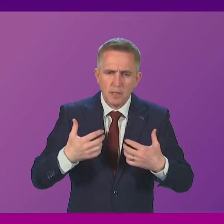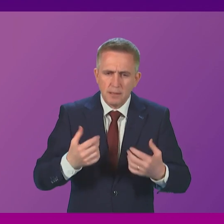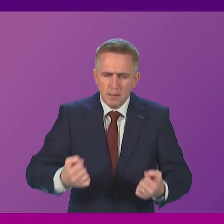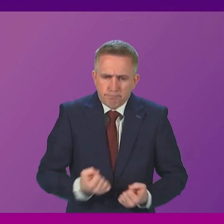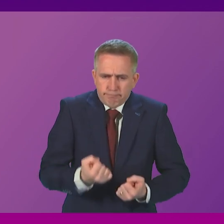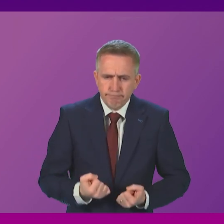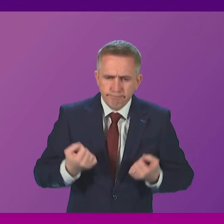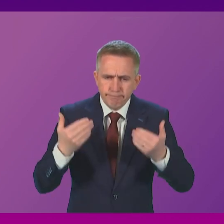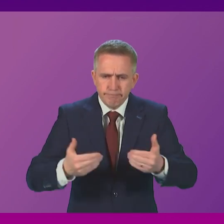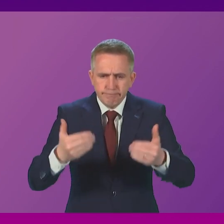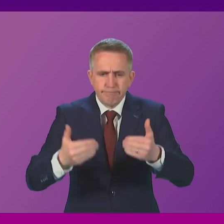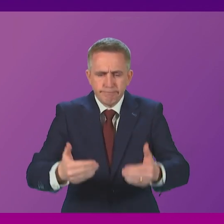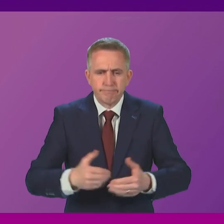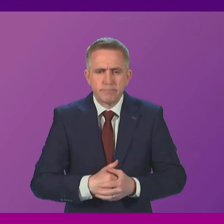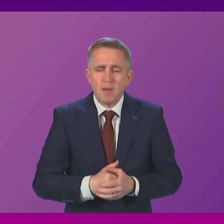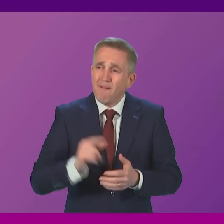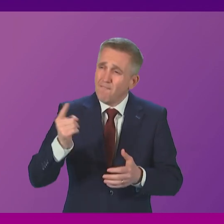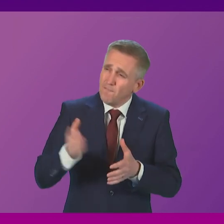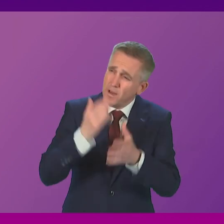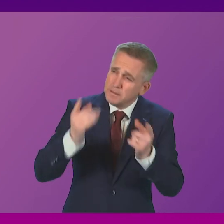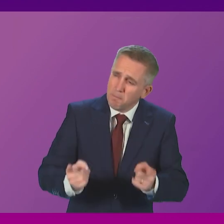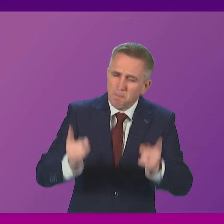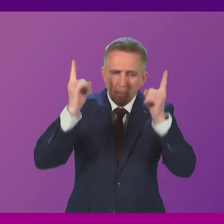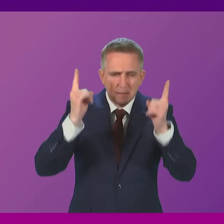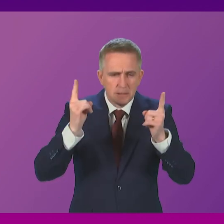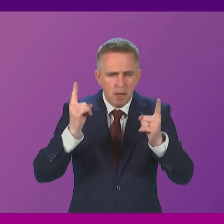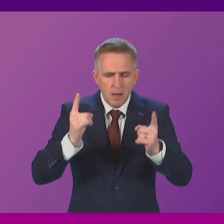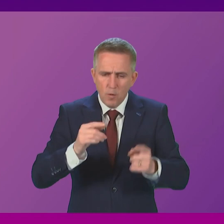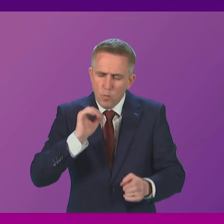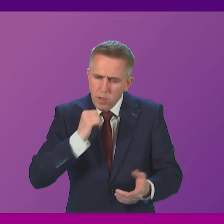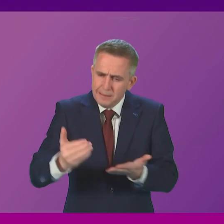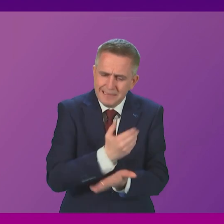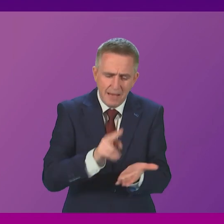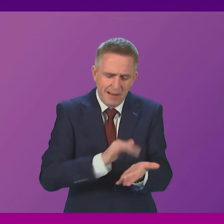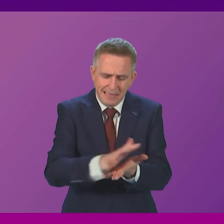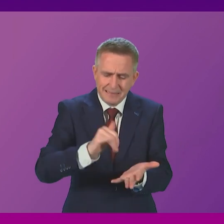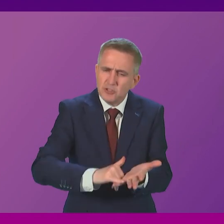We need a First Minister with the determination to save our NHS by increasing capacity in